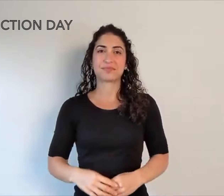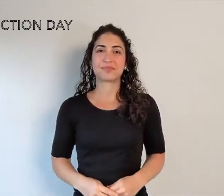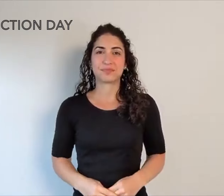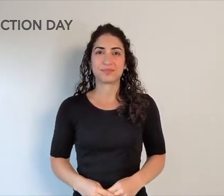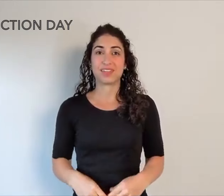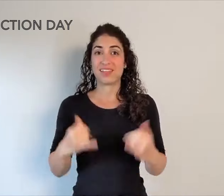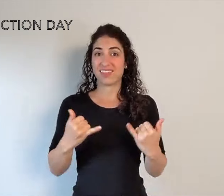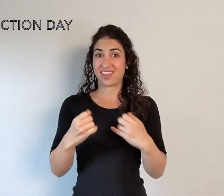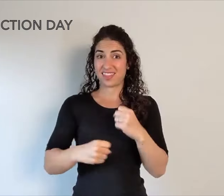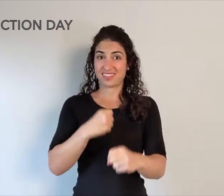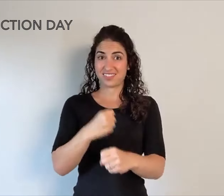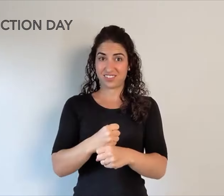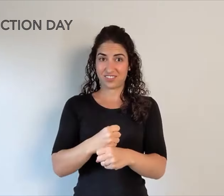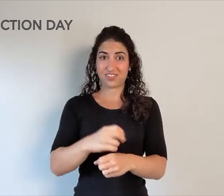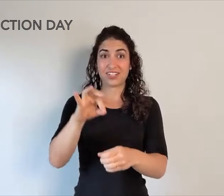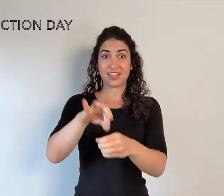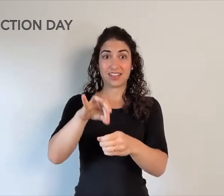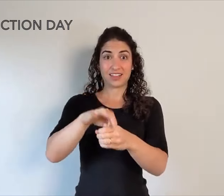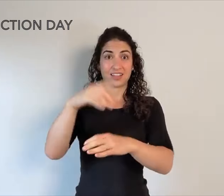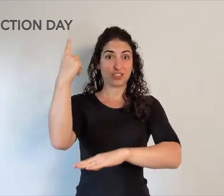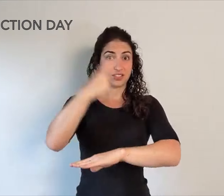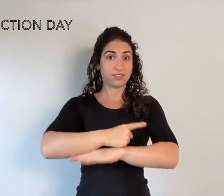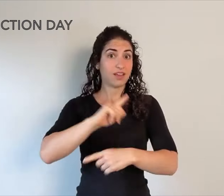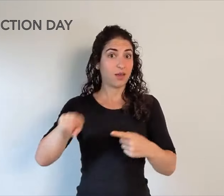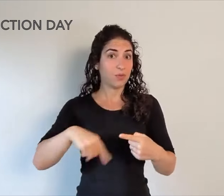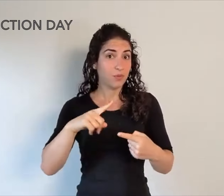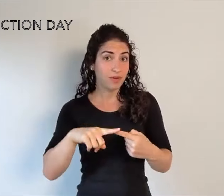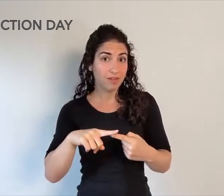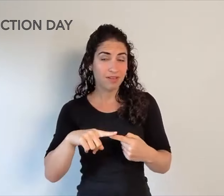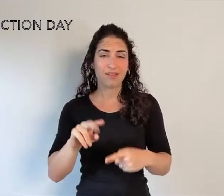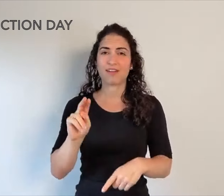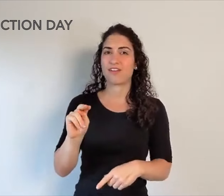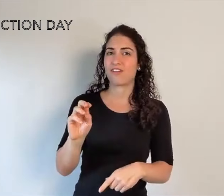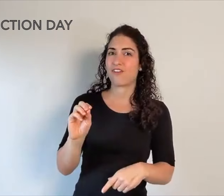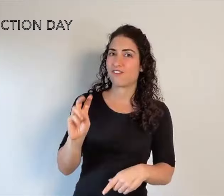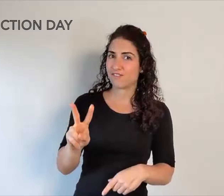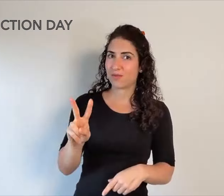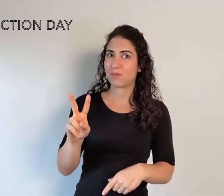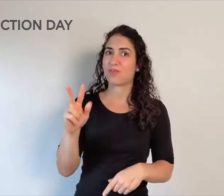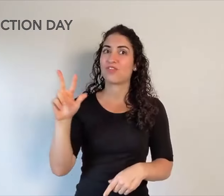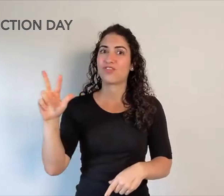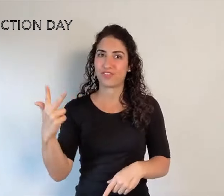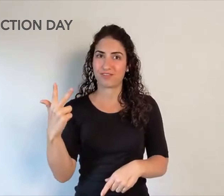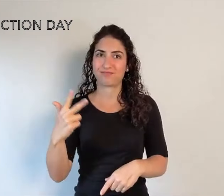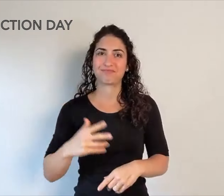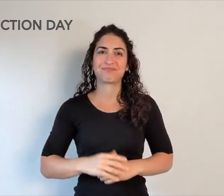This year, election day when? November 3rd.